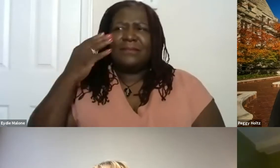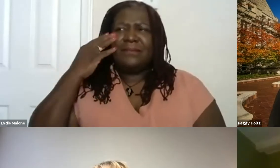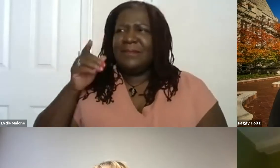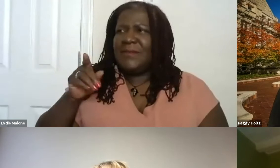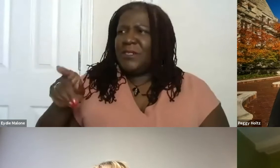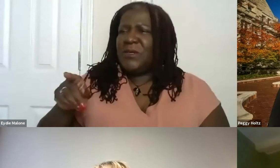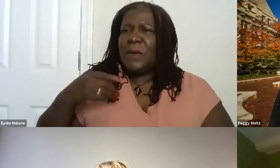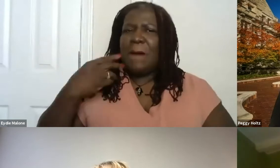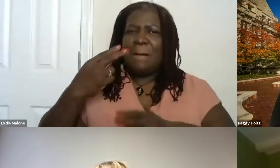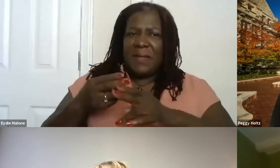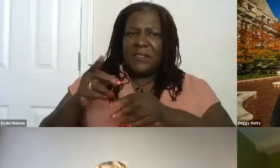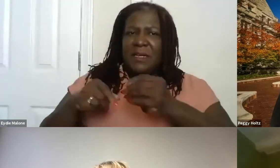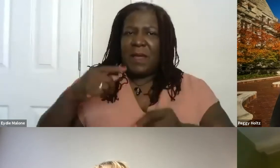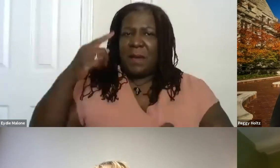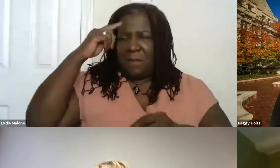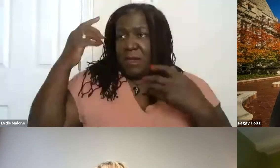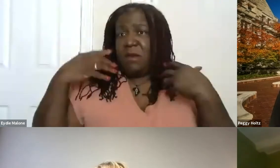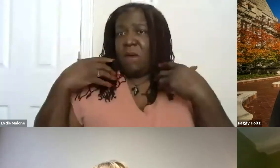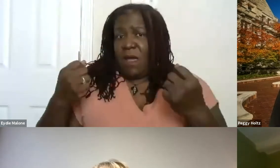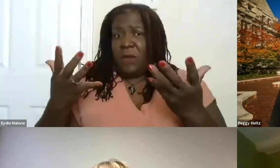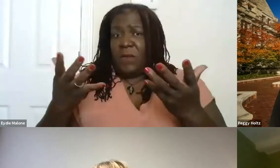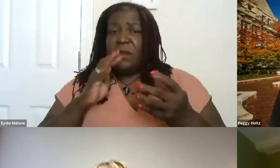about mental health. If you wanted to talk a little bit about that.